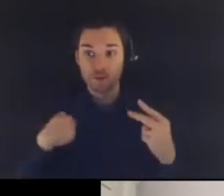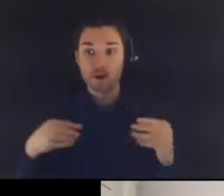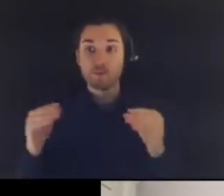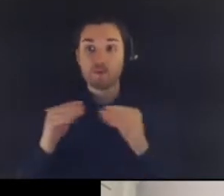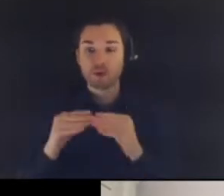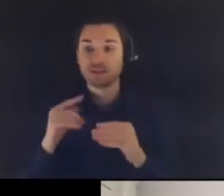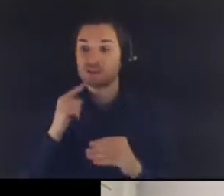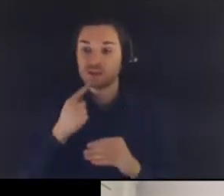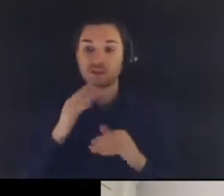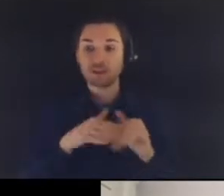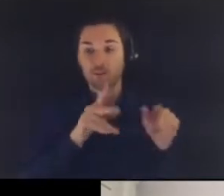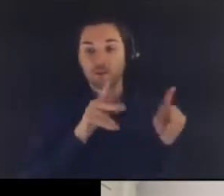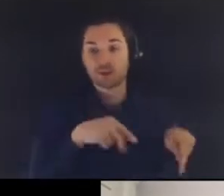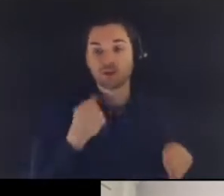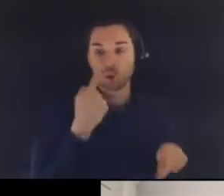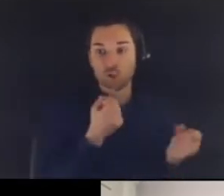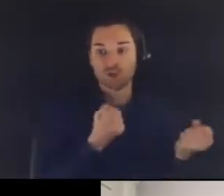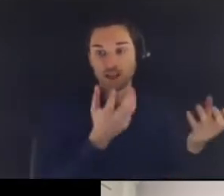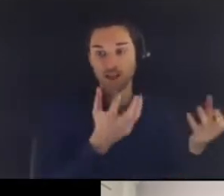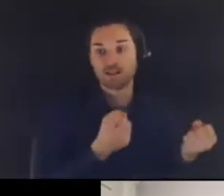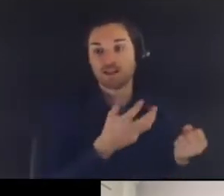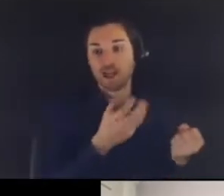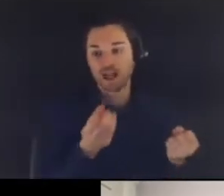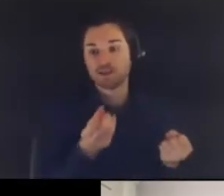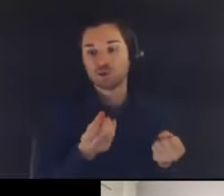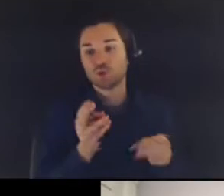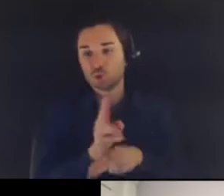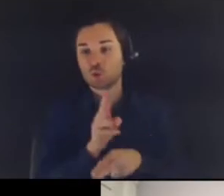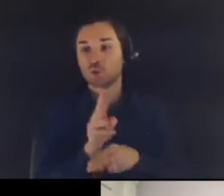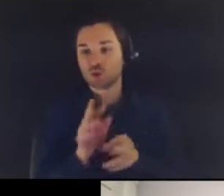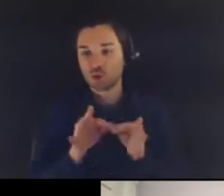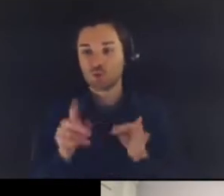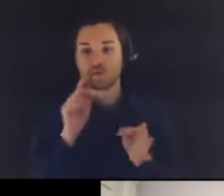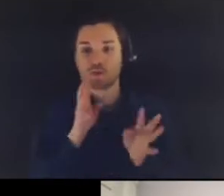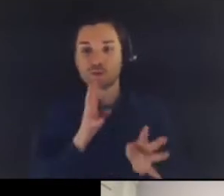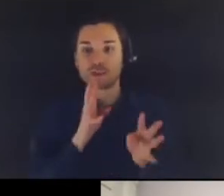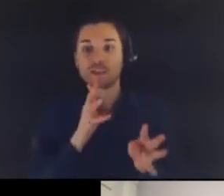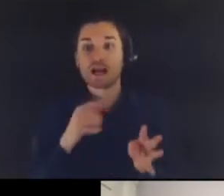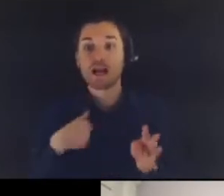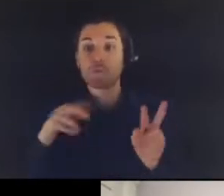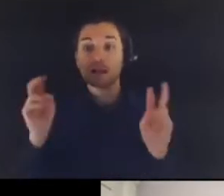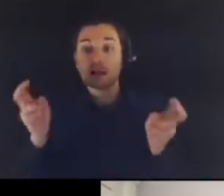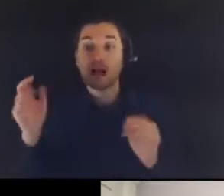I m not as disabled as someone who only reads sign. My parents are well off financially.